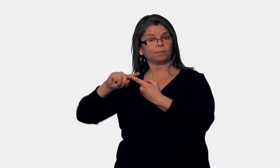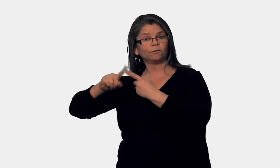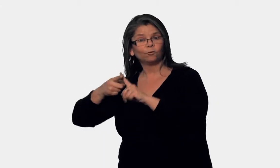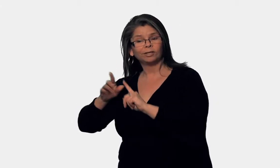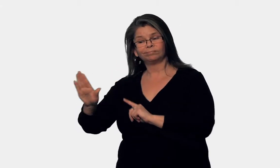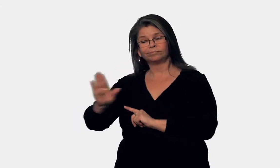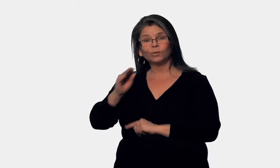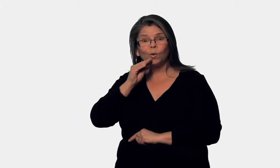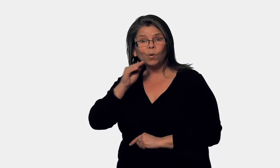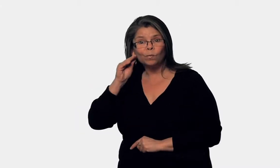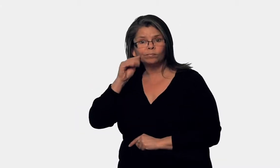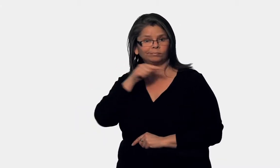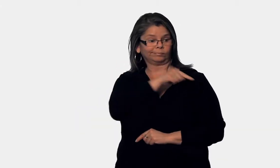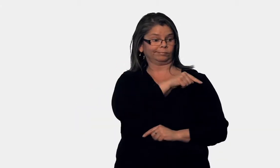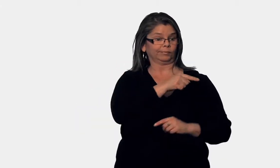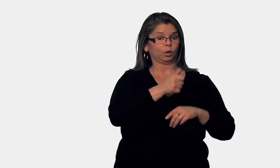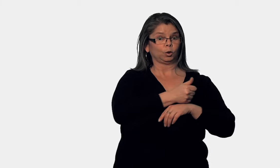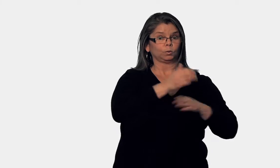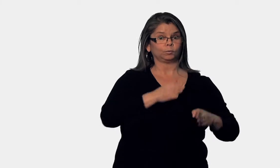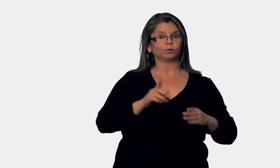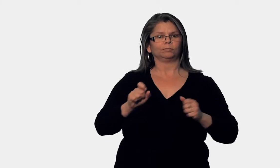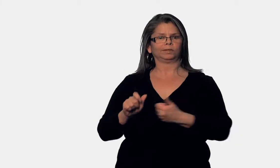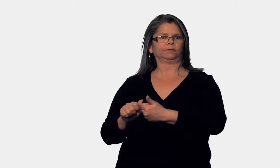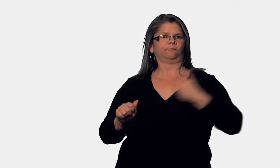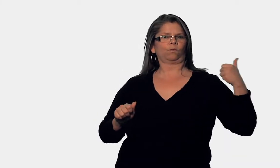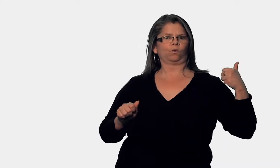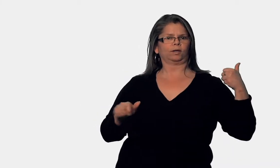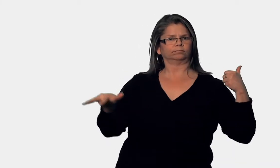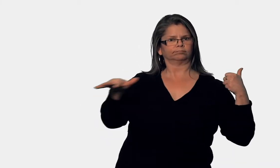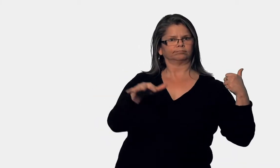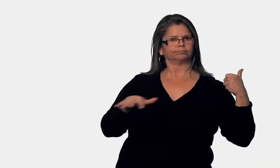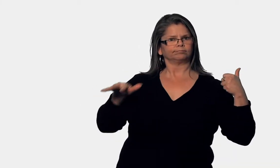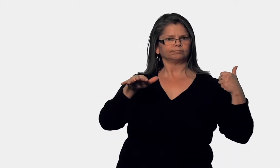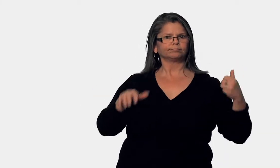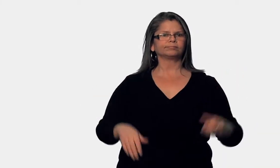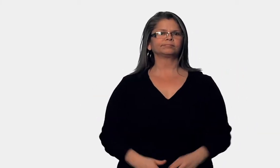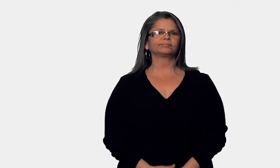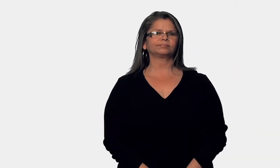such as work, school, family and friends' homes.